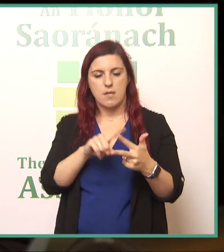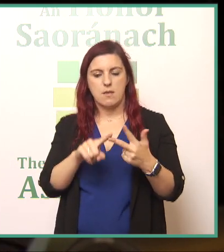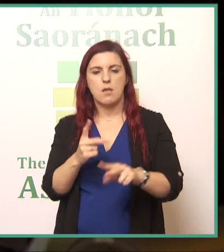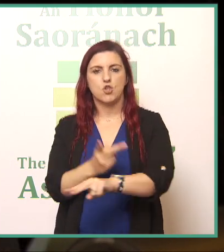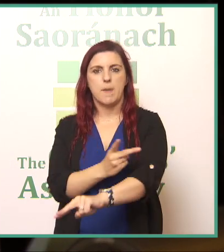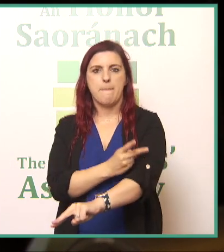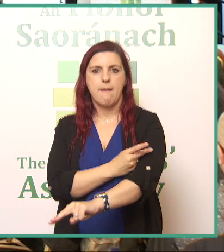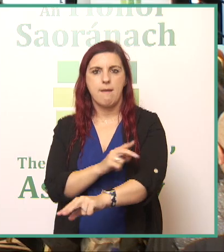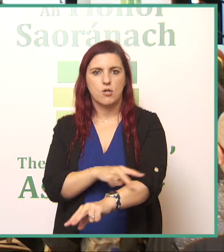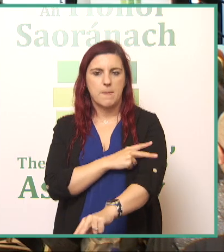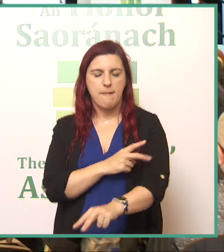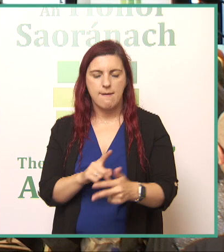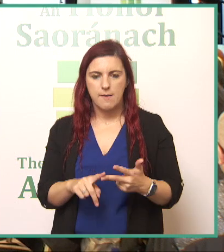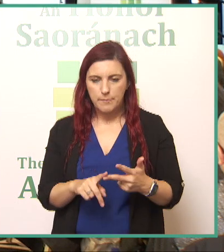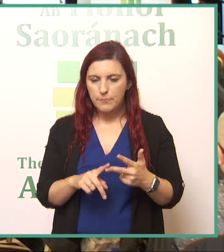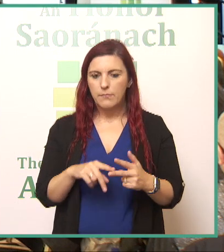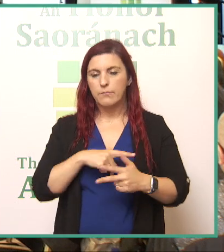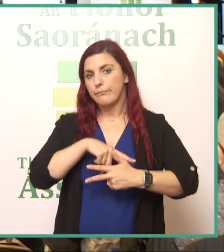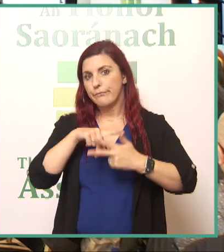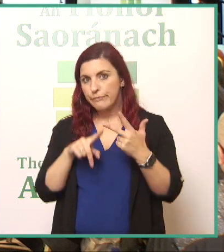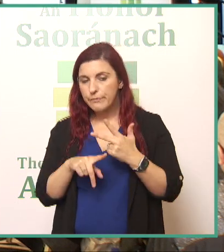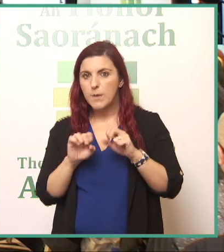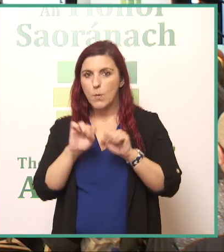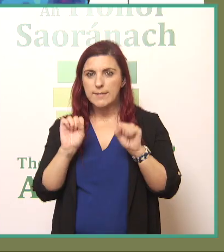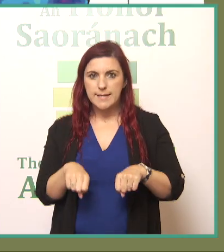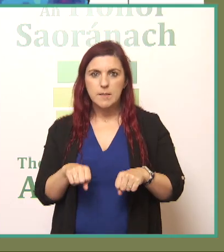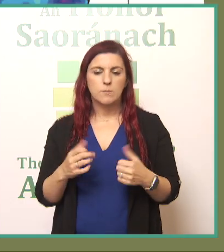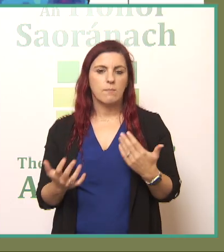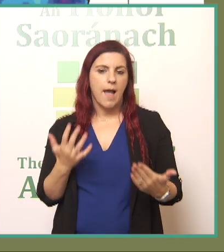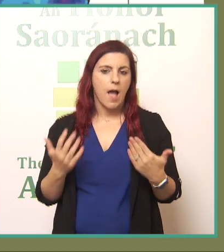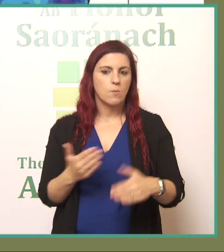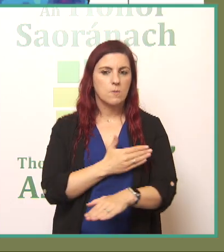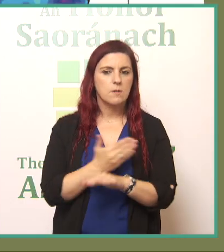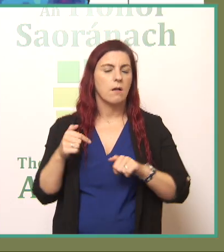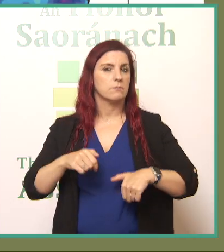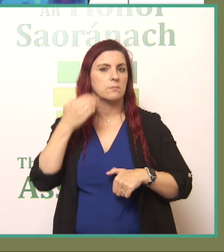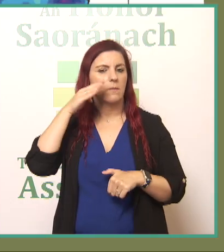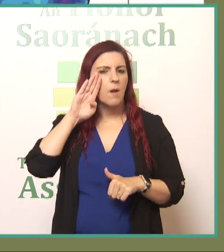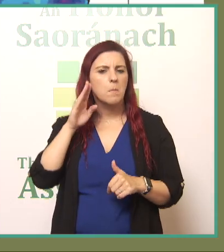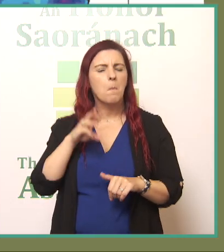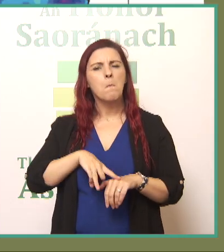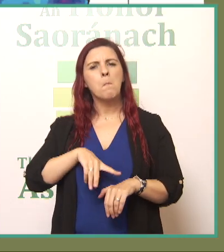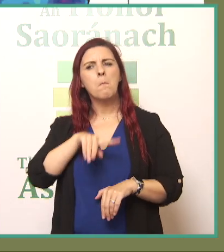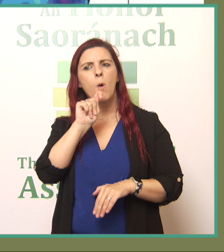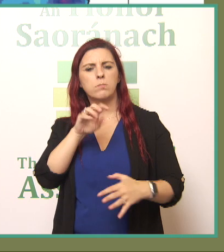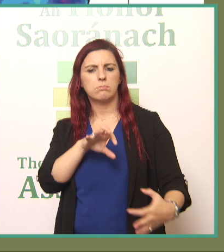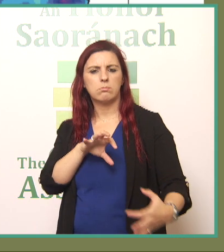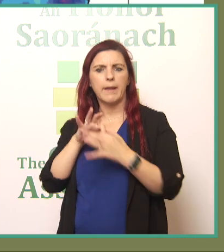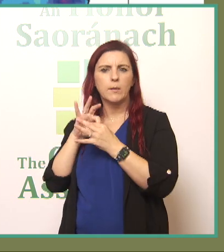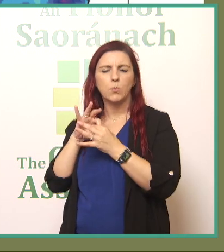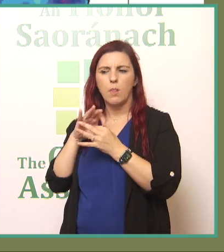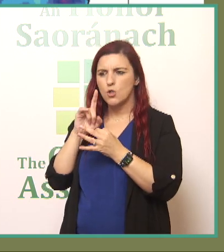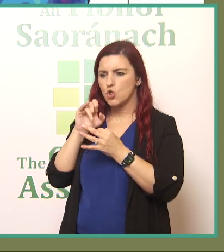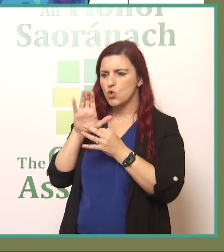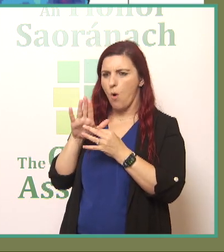where those systems arise in the country is largely dictated by soil quality but also if we